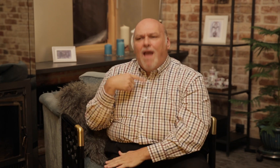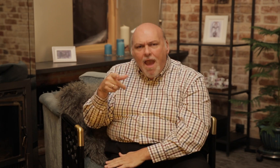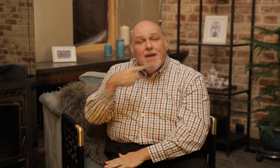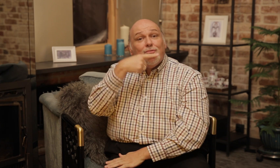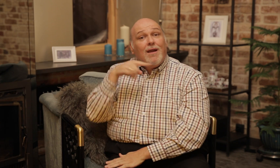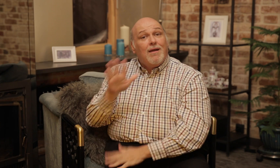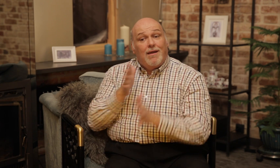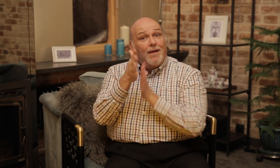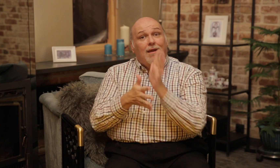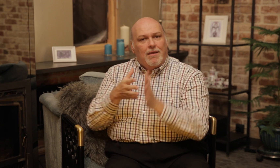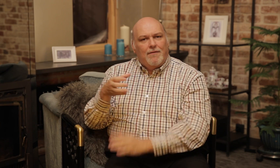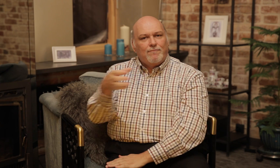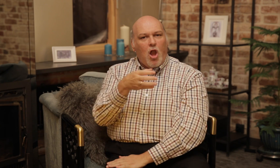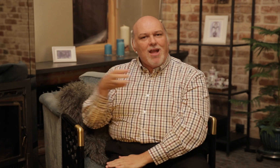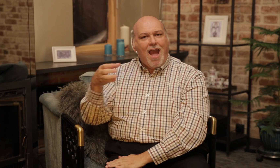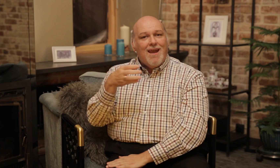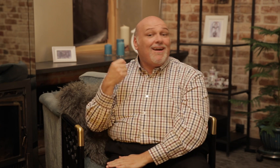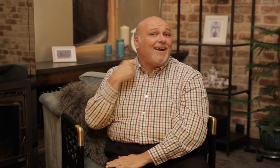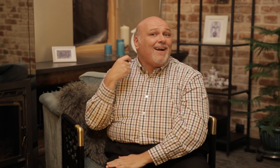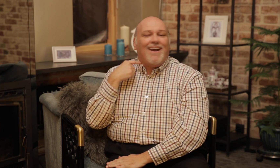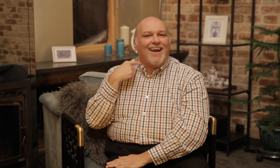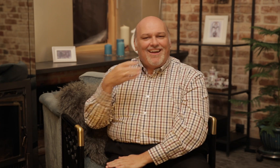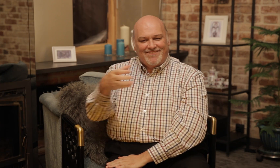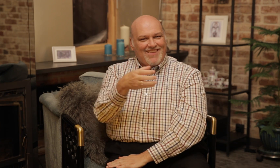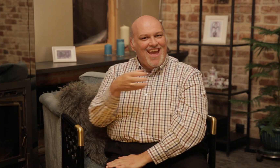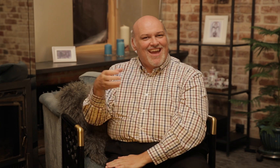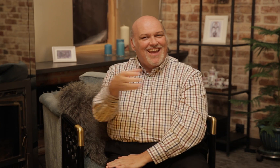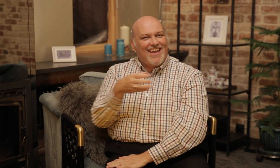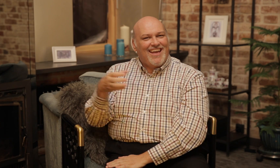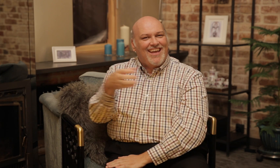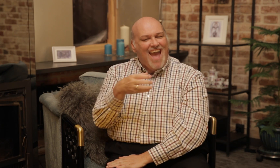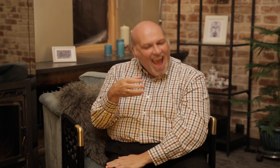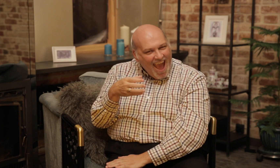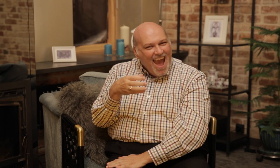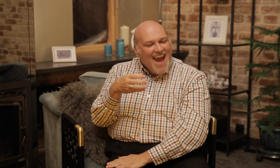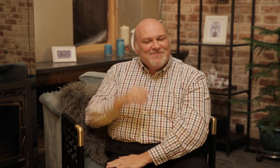Hence the Russian sign name for vodka!